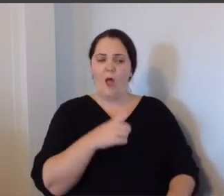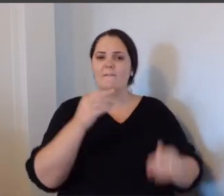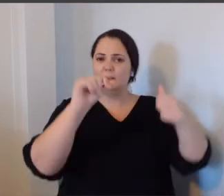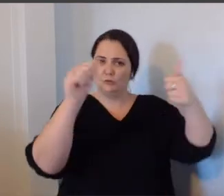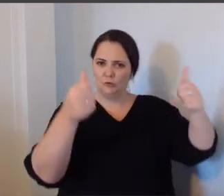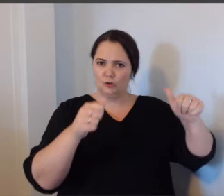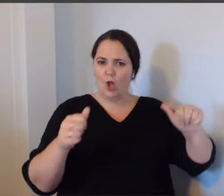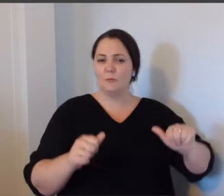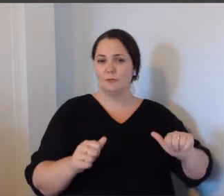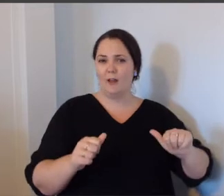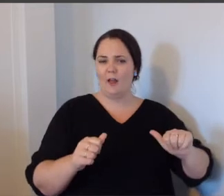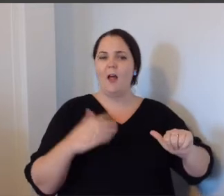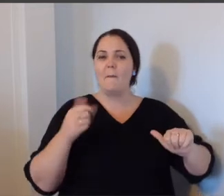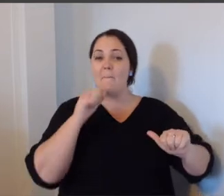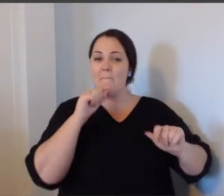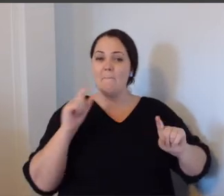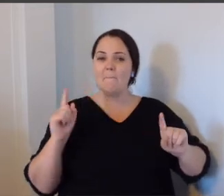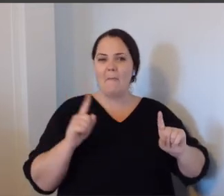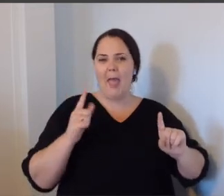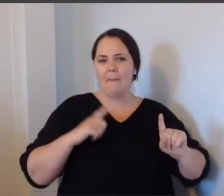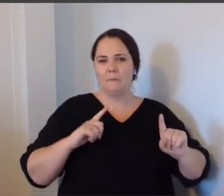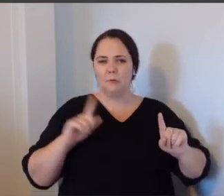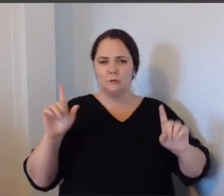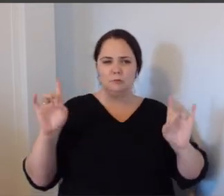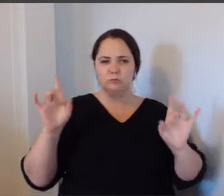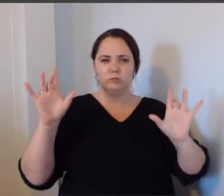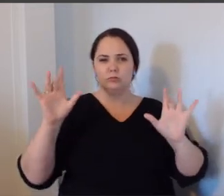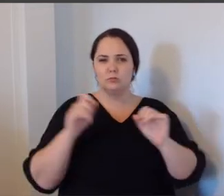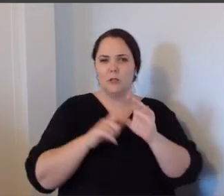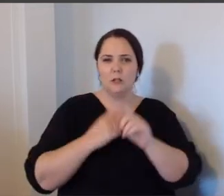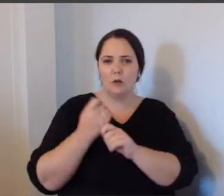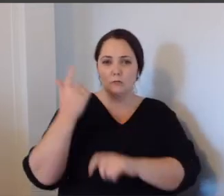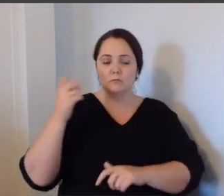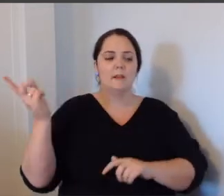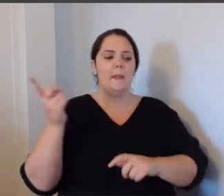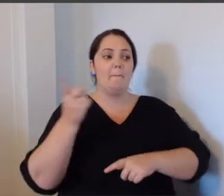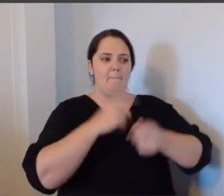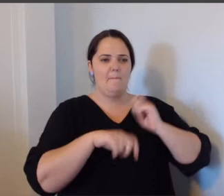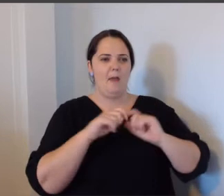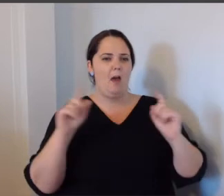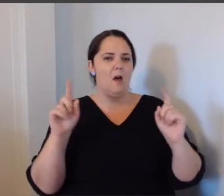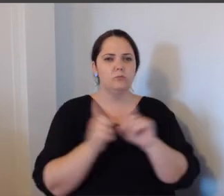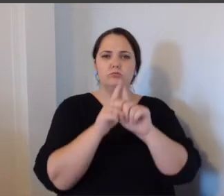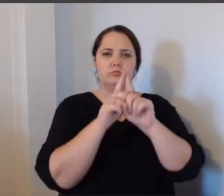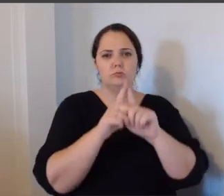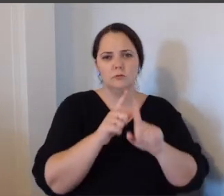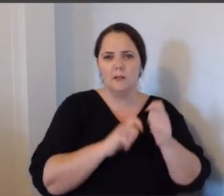is coming to life. Now the story actually came to Gerome through the Roman poet Ovid and his